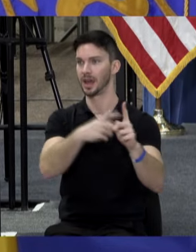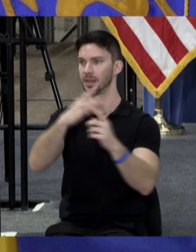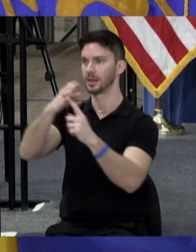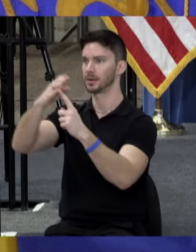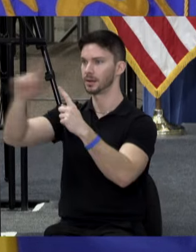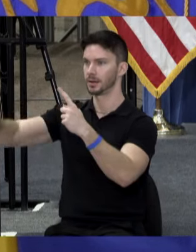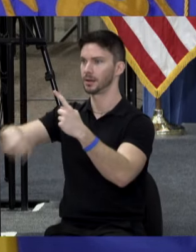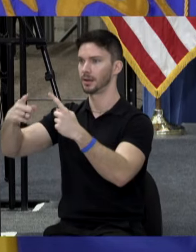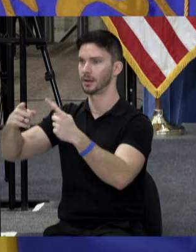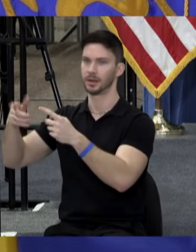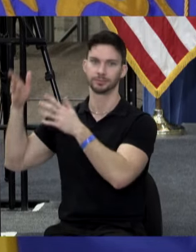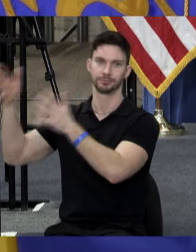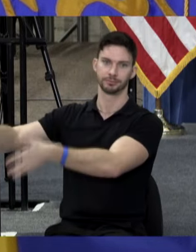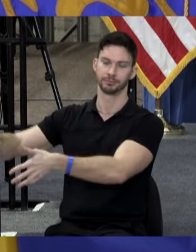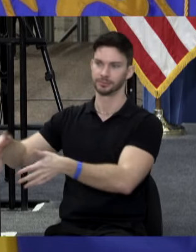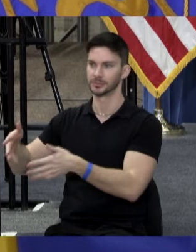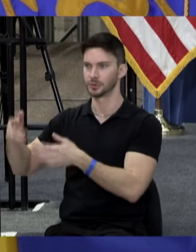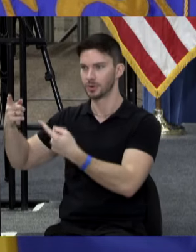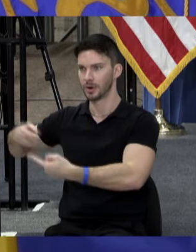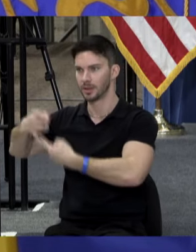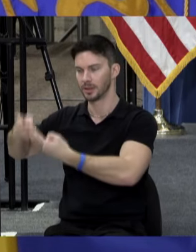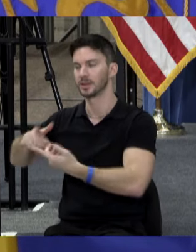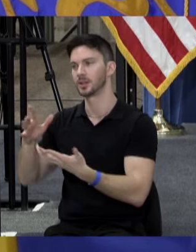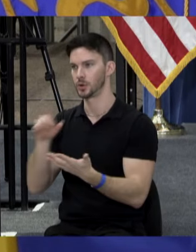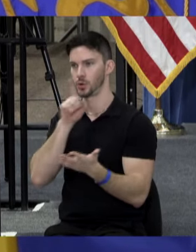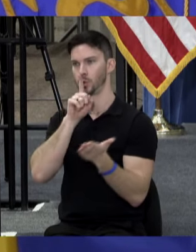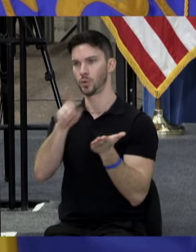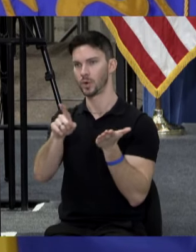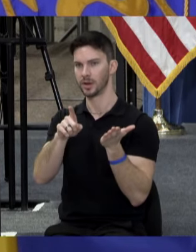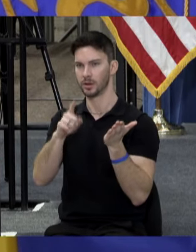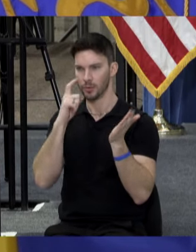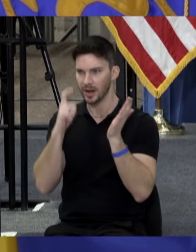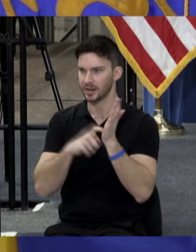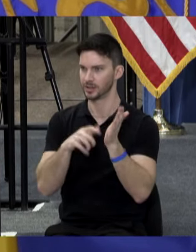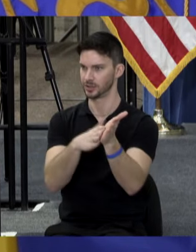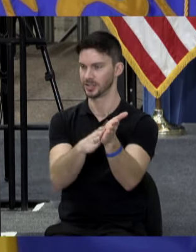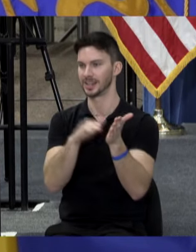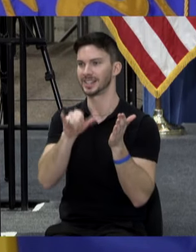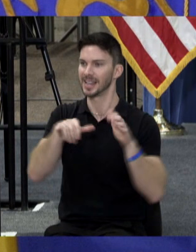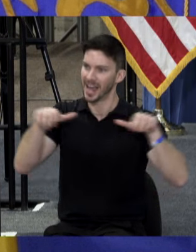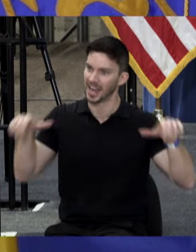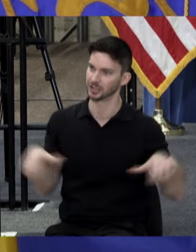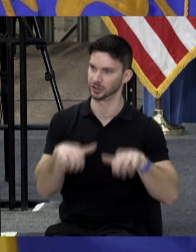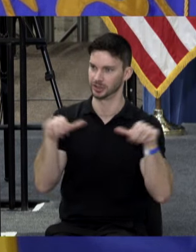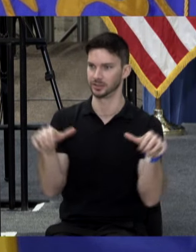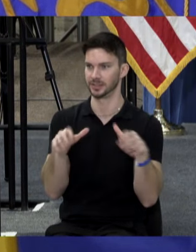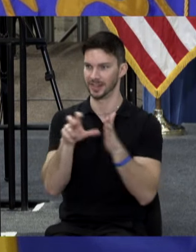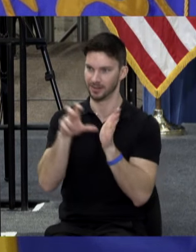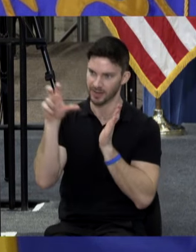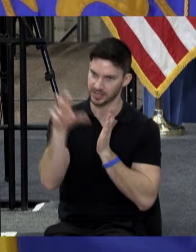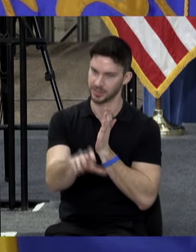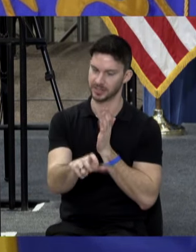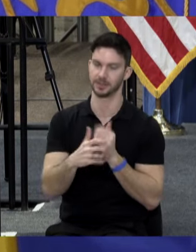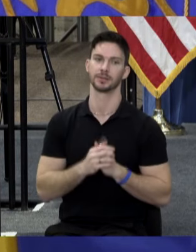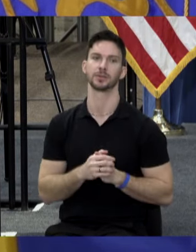other eleven. Real recognition is action. Real recognition is investment. Real recognition is